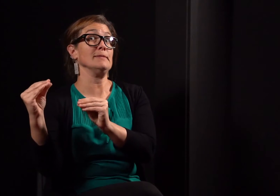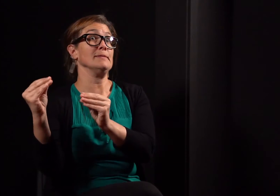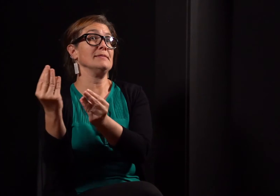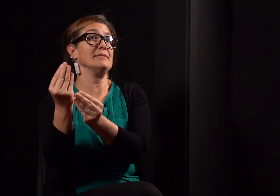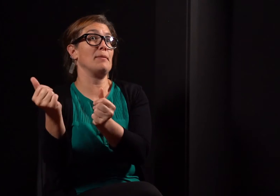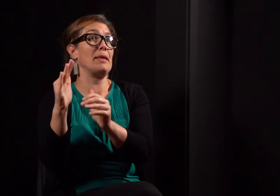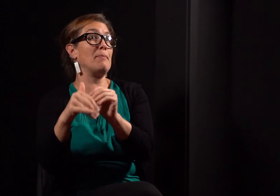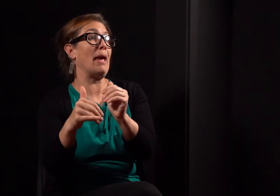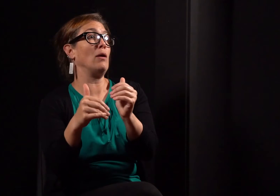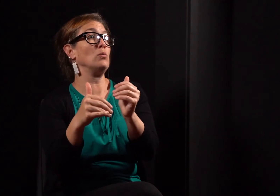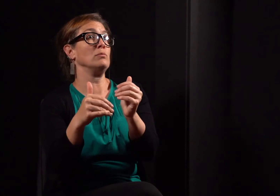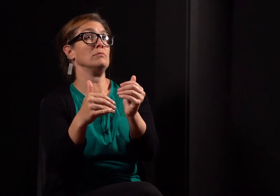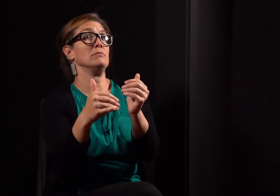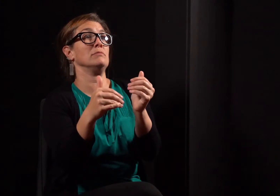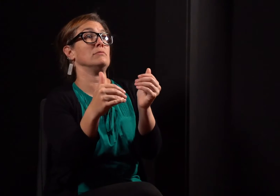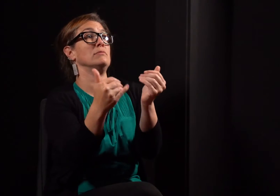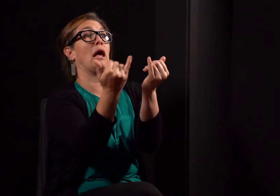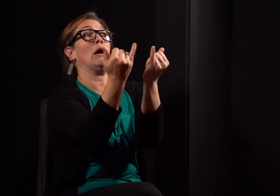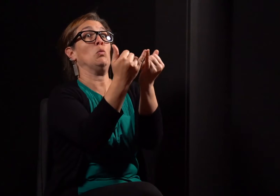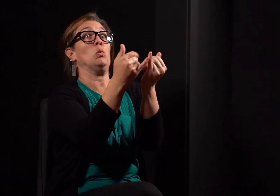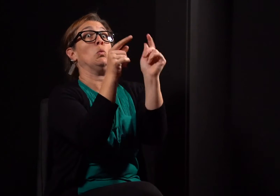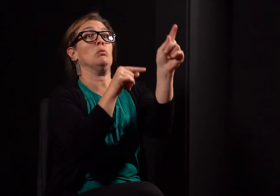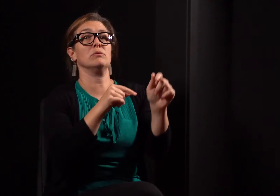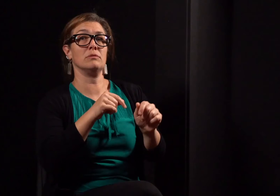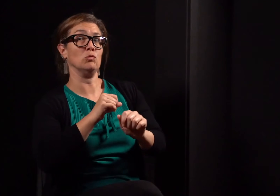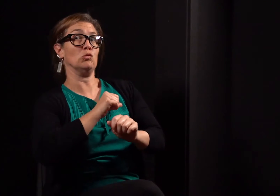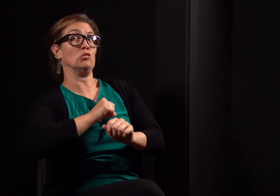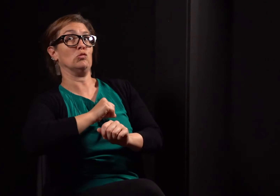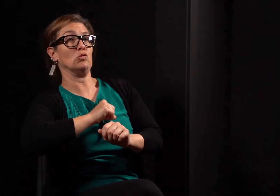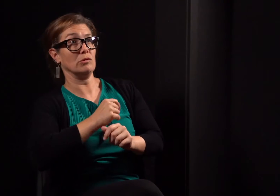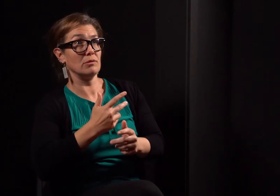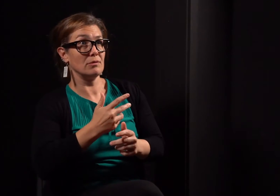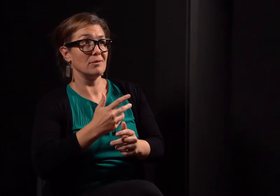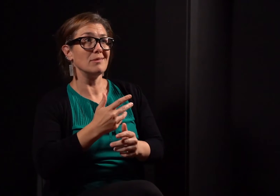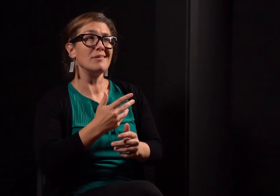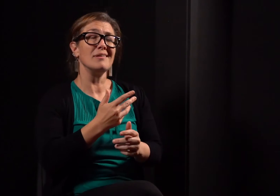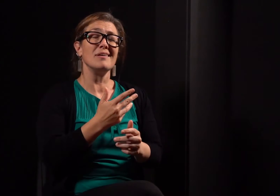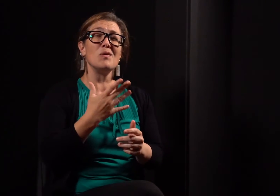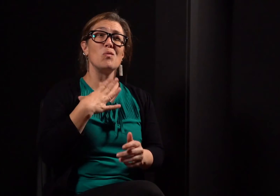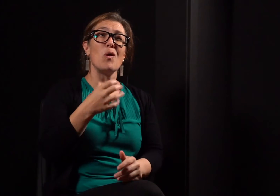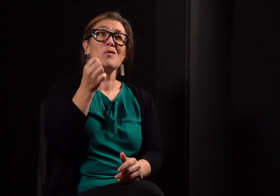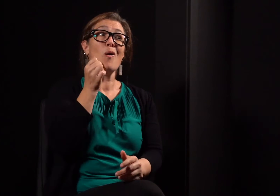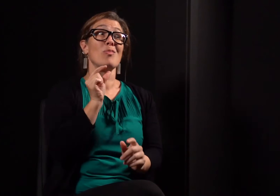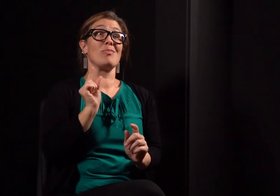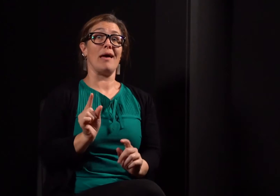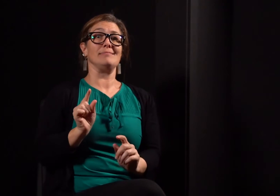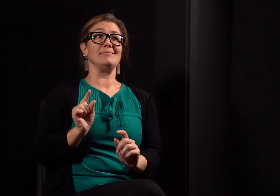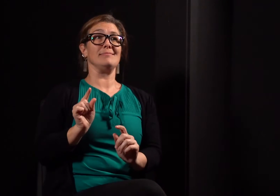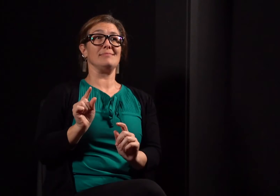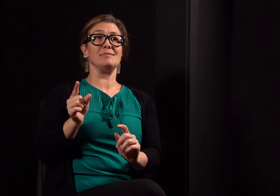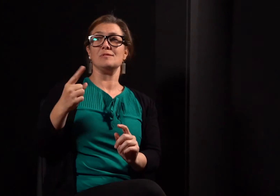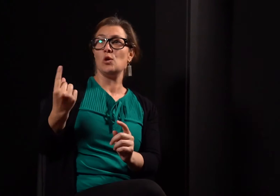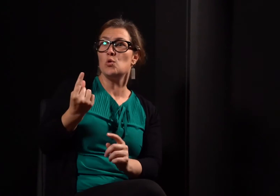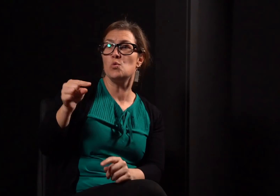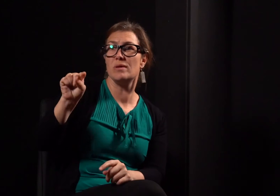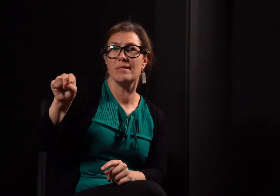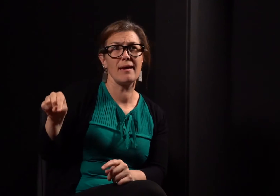about one of their uncles or something, do they want to know about that in particular. That sort of information, knowing who's there